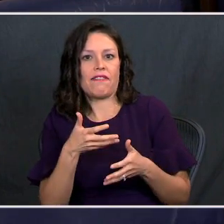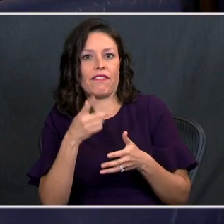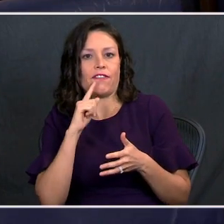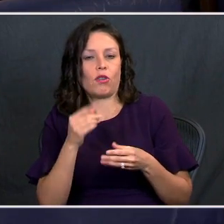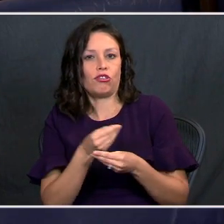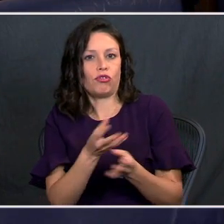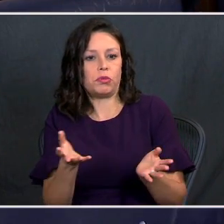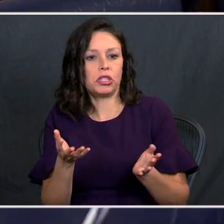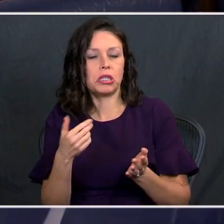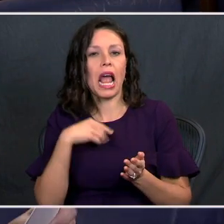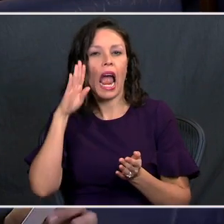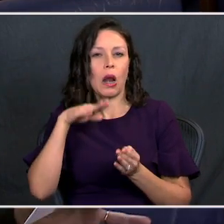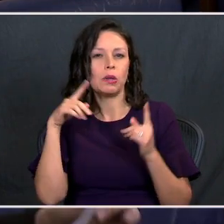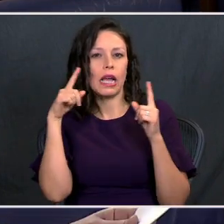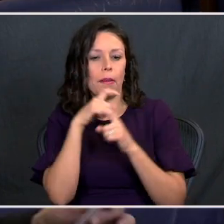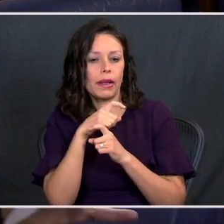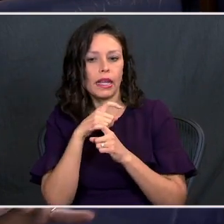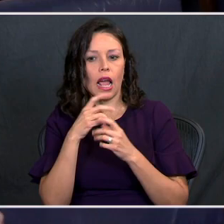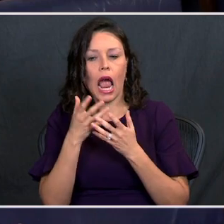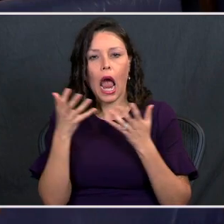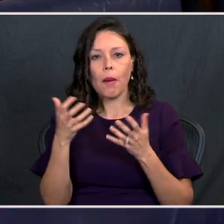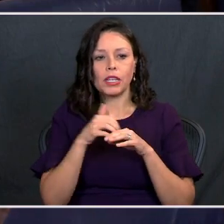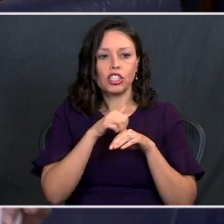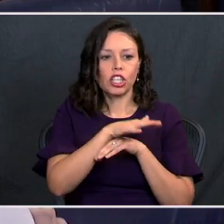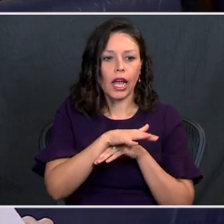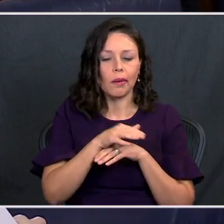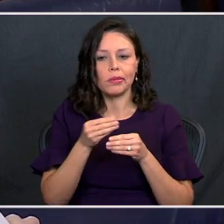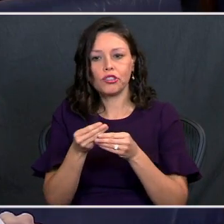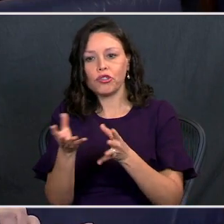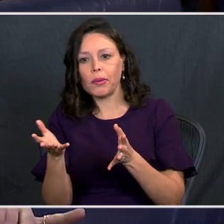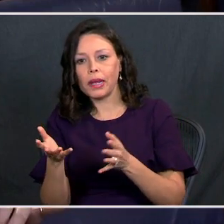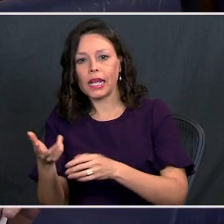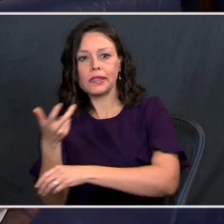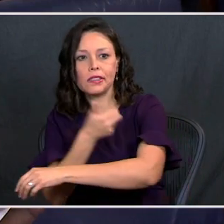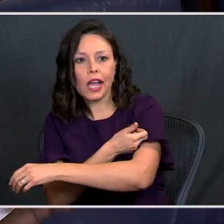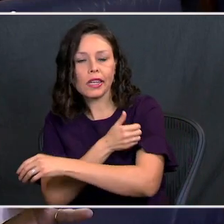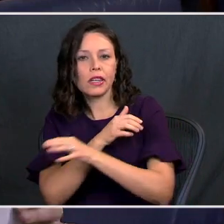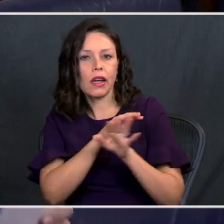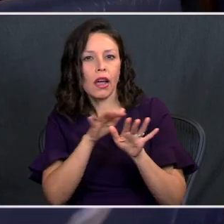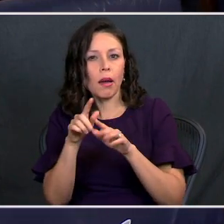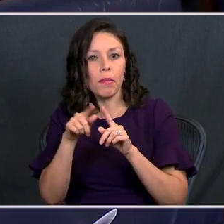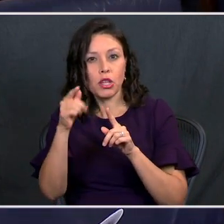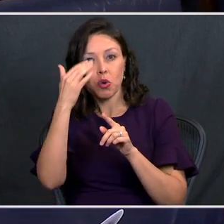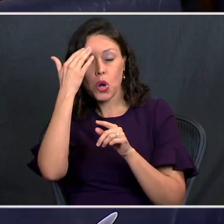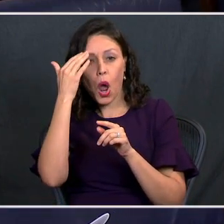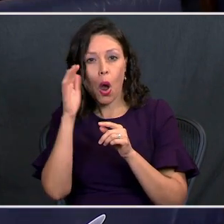I know it's complicated what's being shipped and distributed and actually injected, but is there at least a ballpark amount